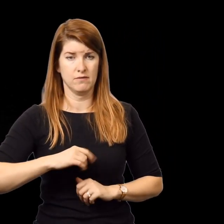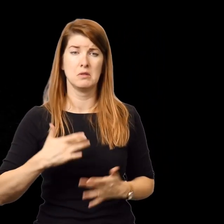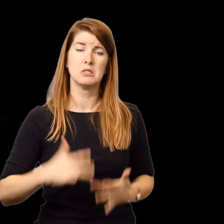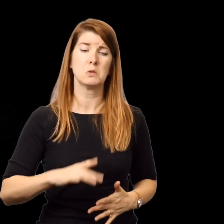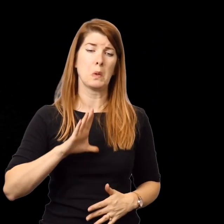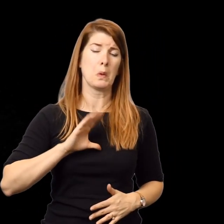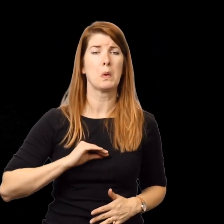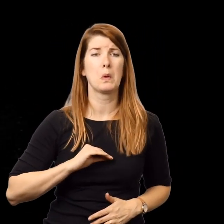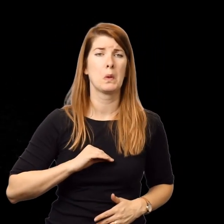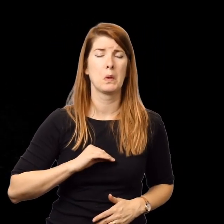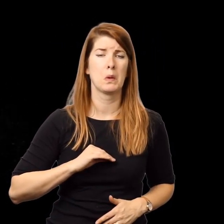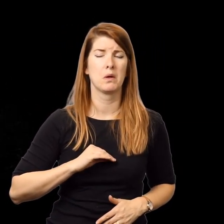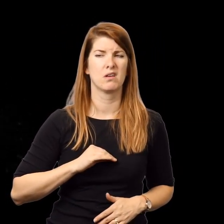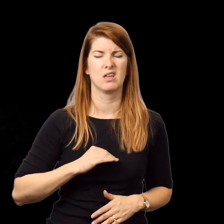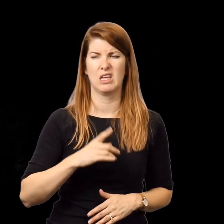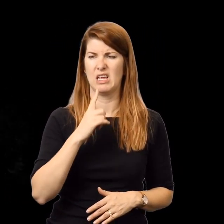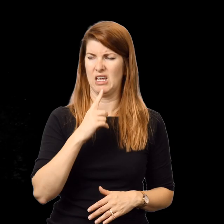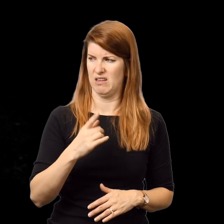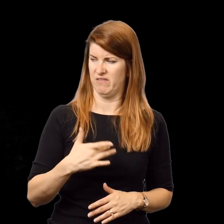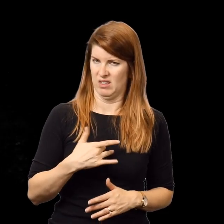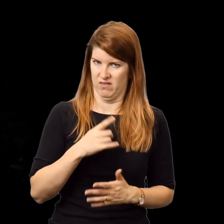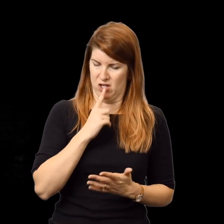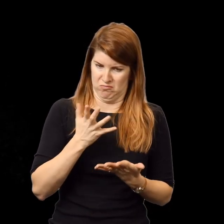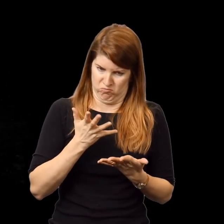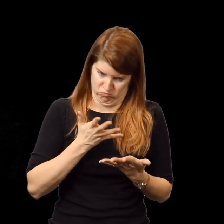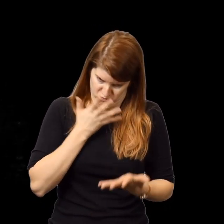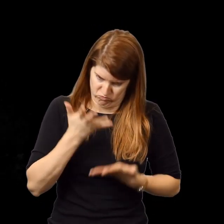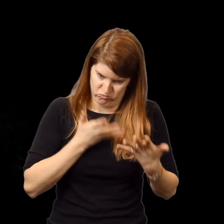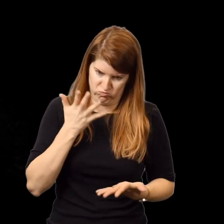Often have poor self-esteem and a really strong sense of shame.